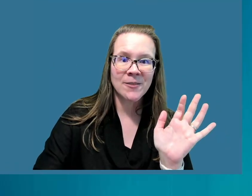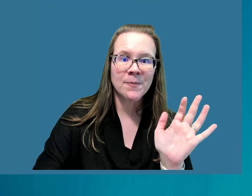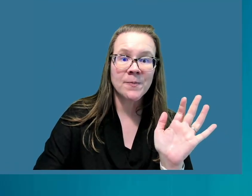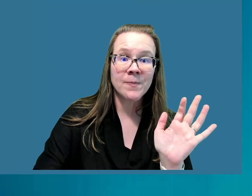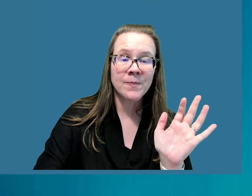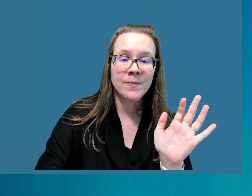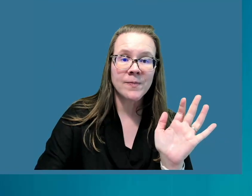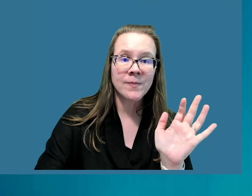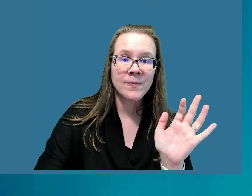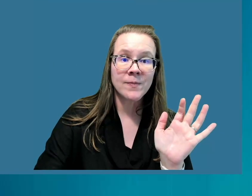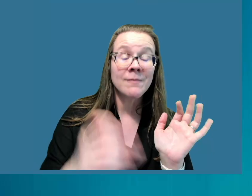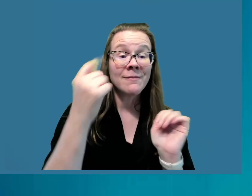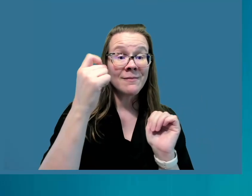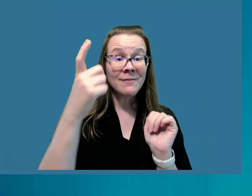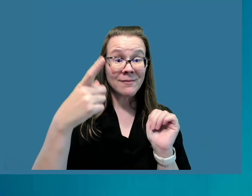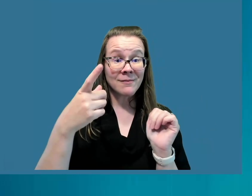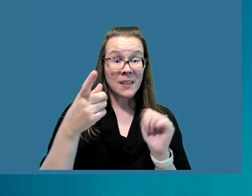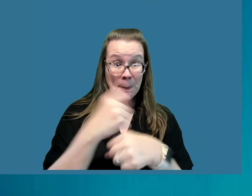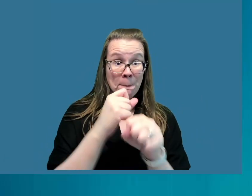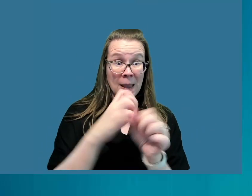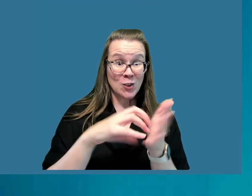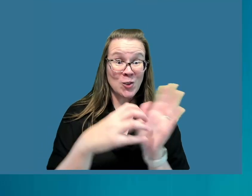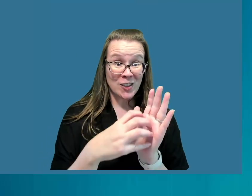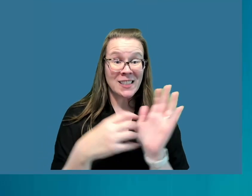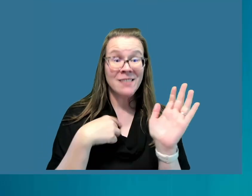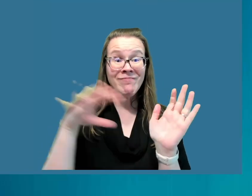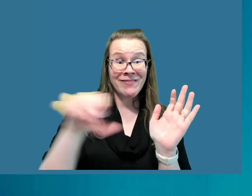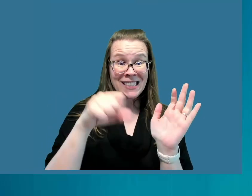So I kind of covered that introductory part, um. One thing I think it's important